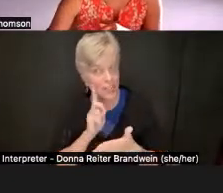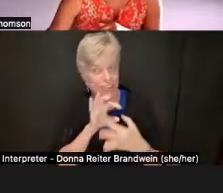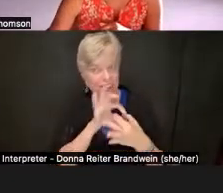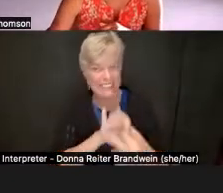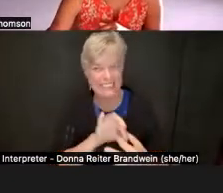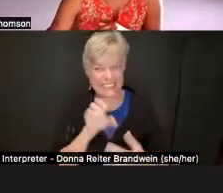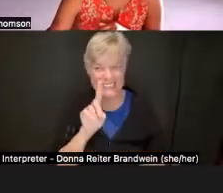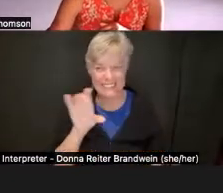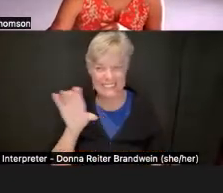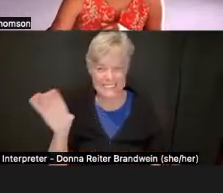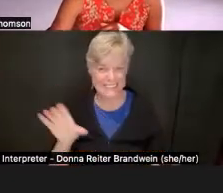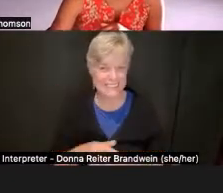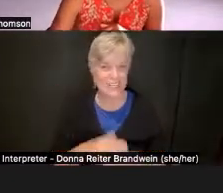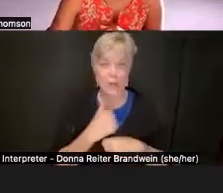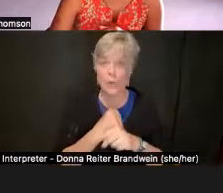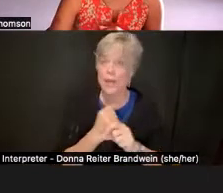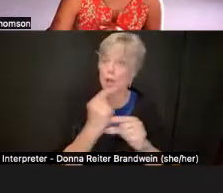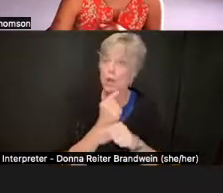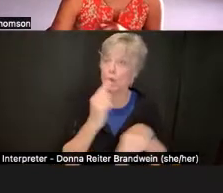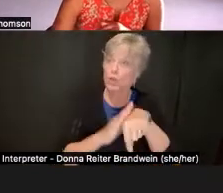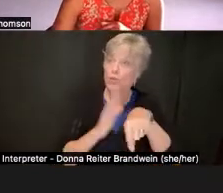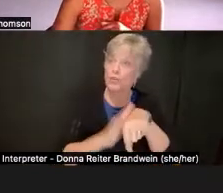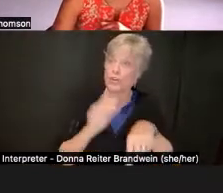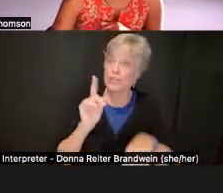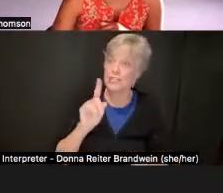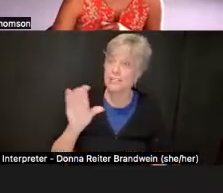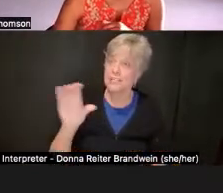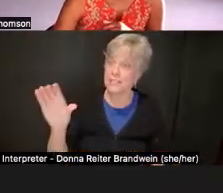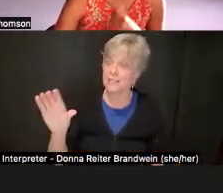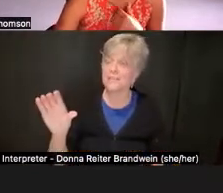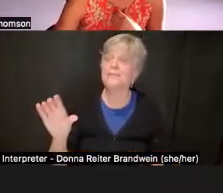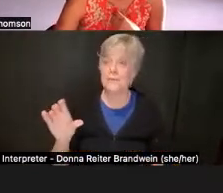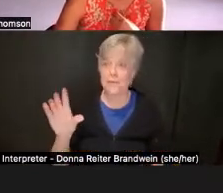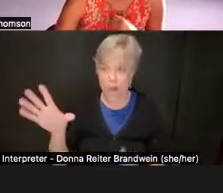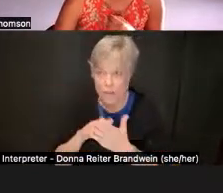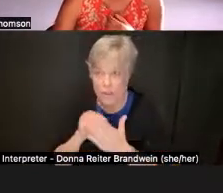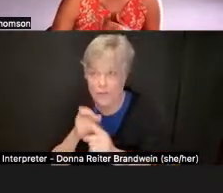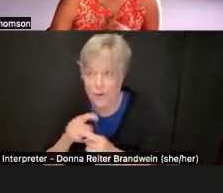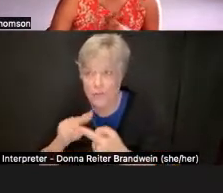Create a Google alert for disability cultural center. I learned that from my friend and colleague,